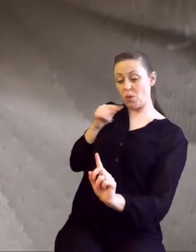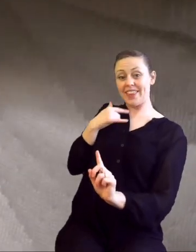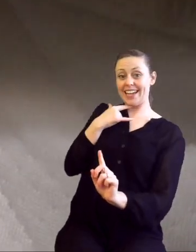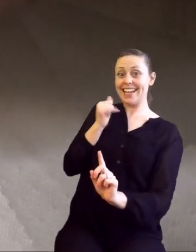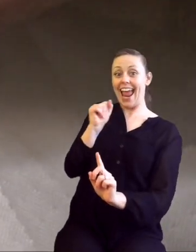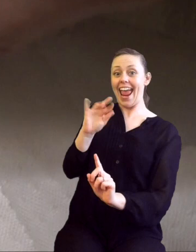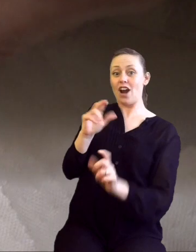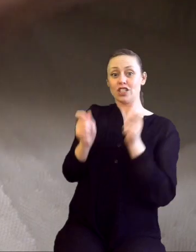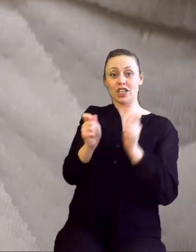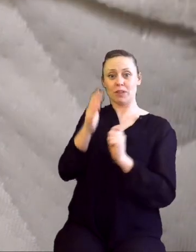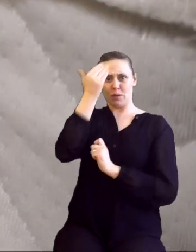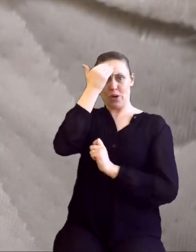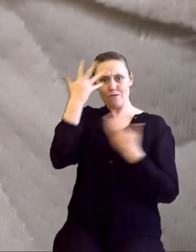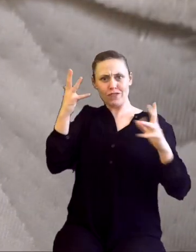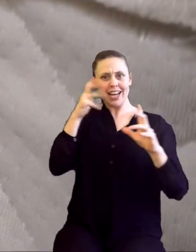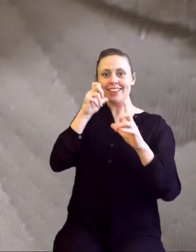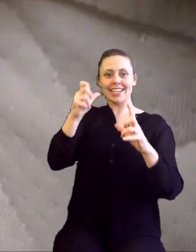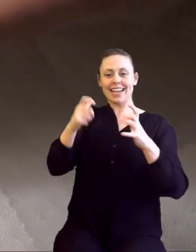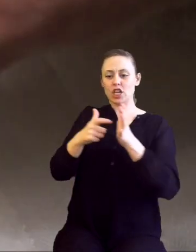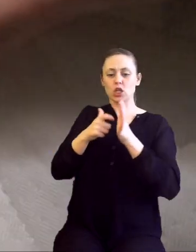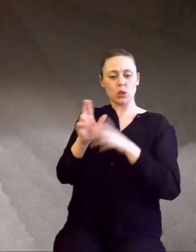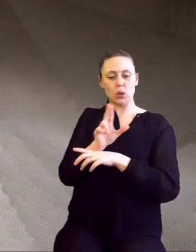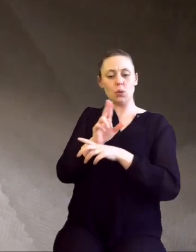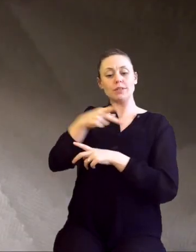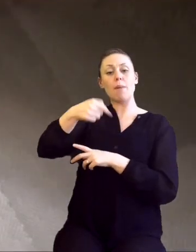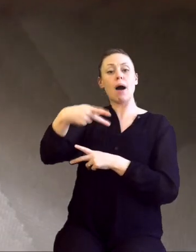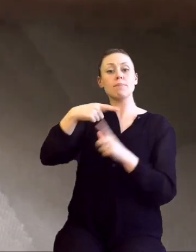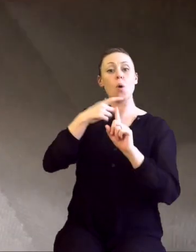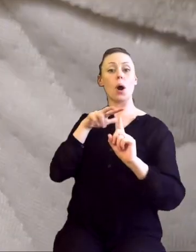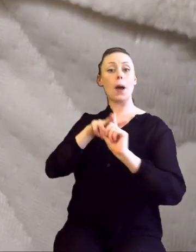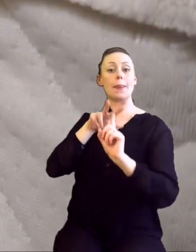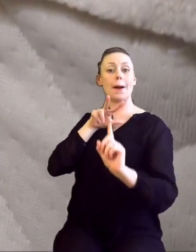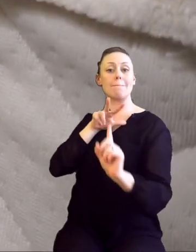mattress that we know of that doesn't use a pump or power cords.